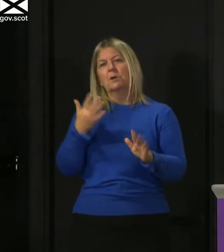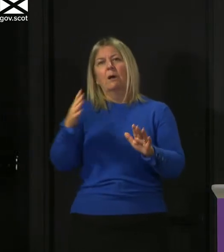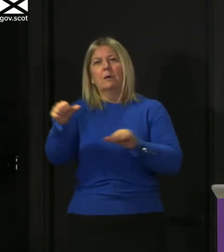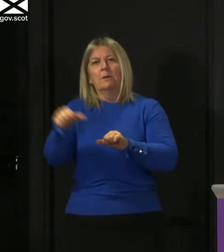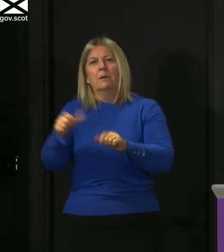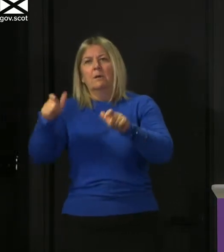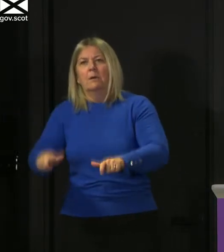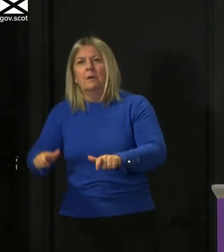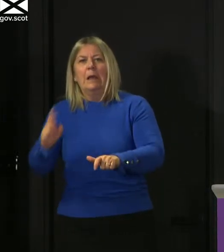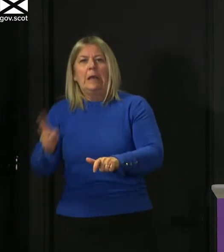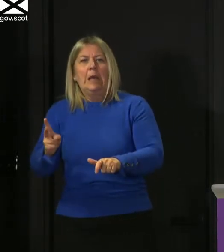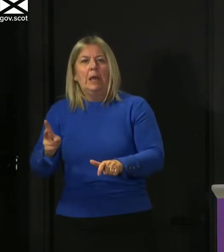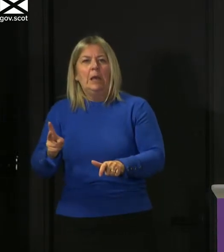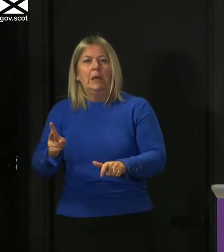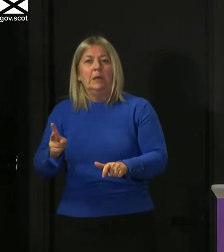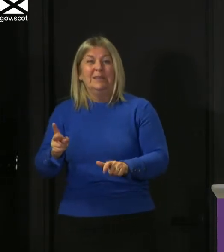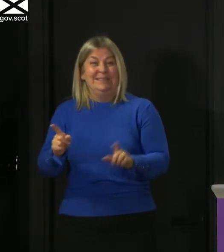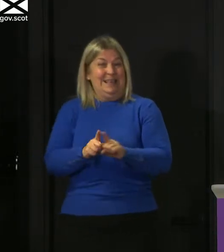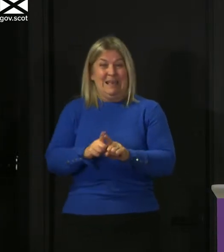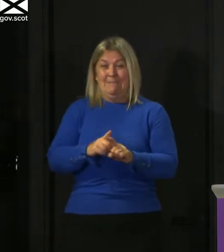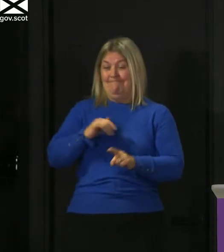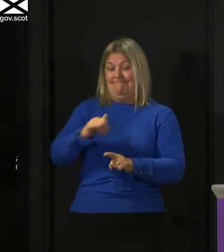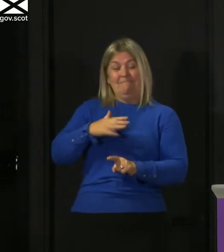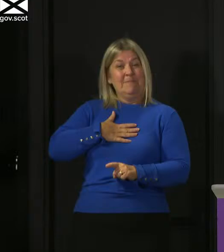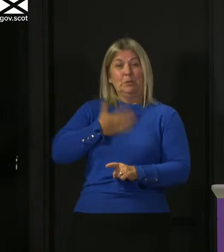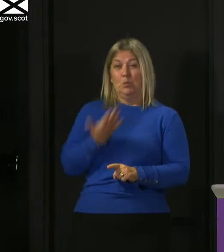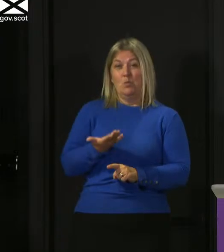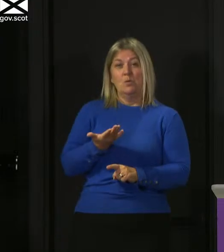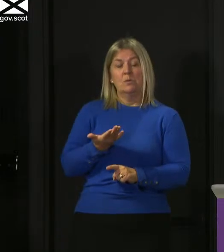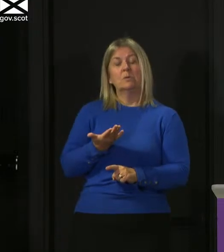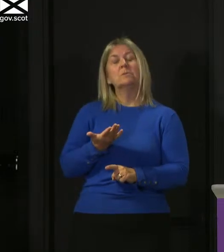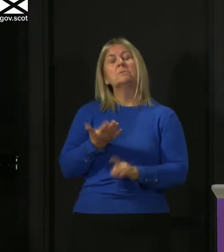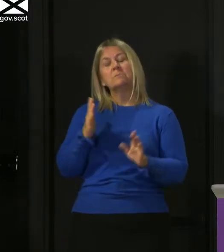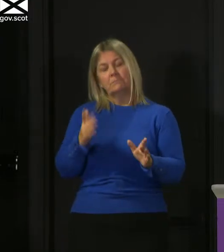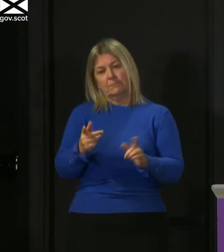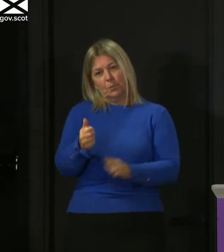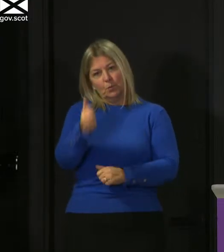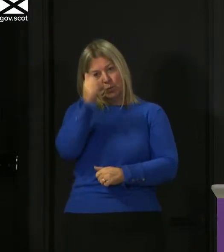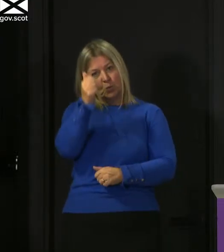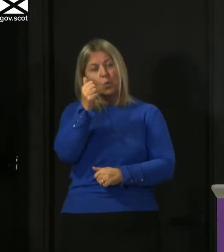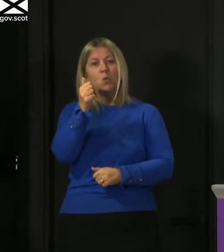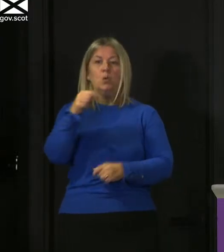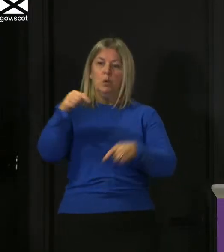I don't want to contemplate restrictions, but we know from experience that getting the virus under